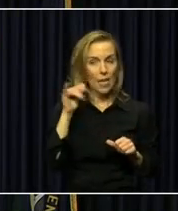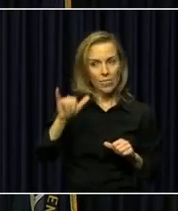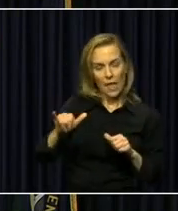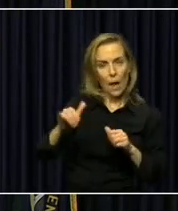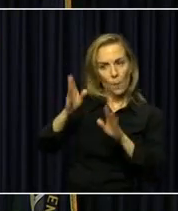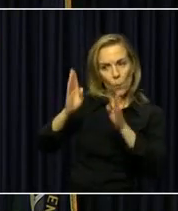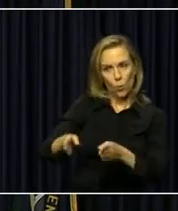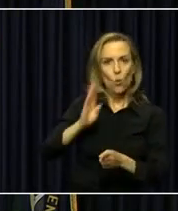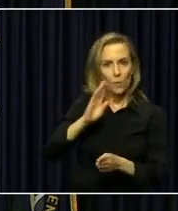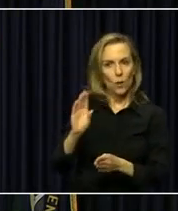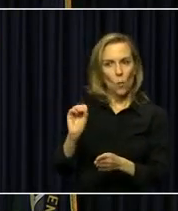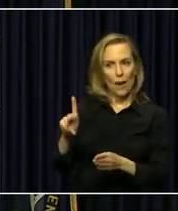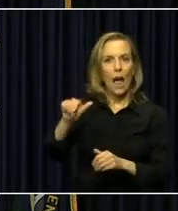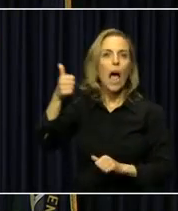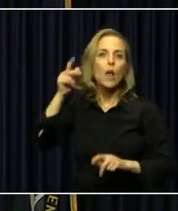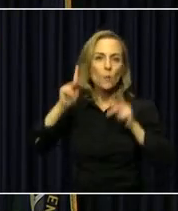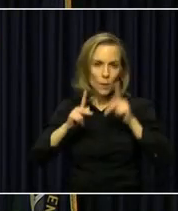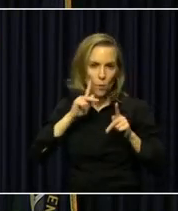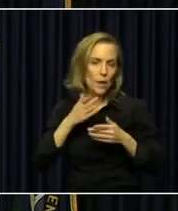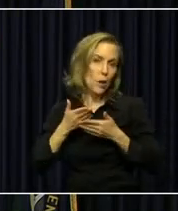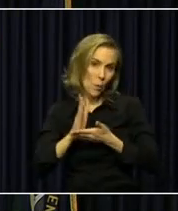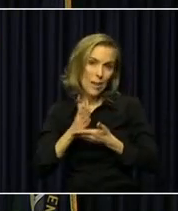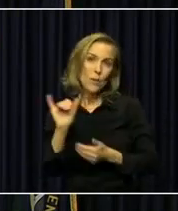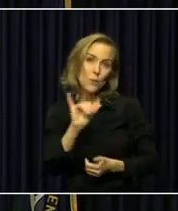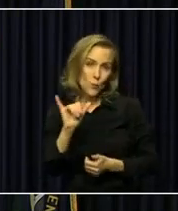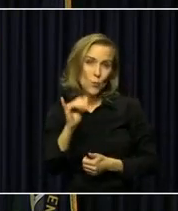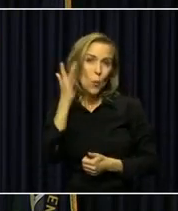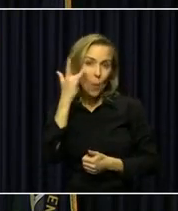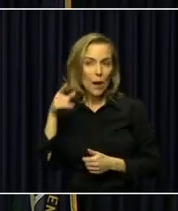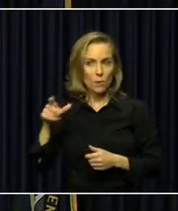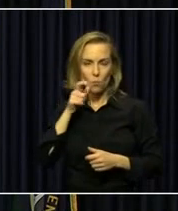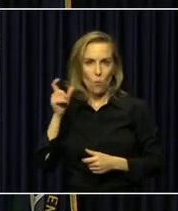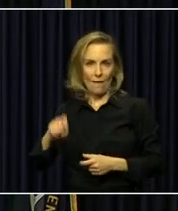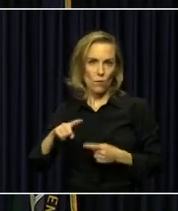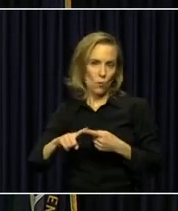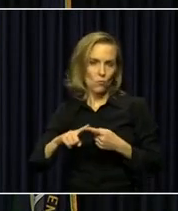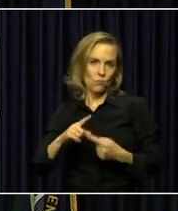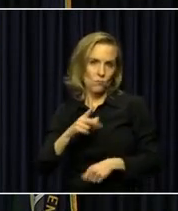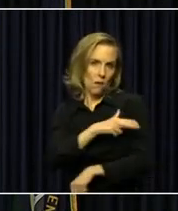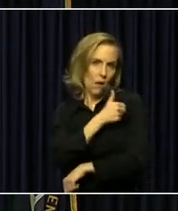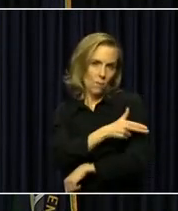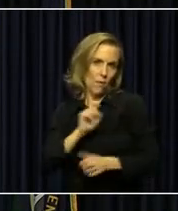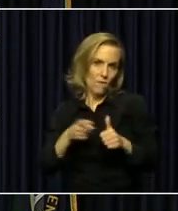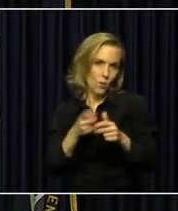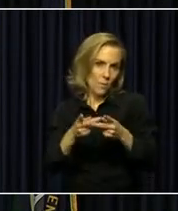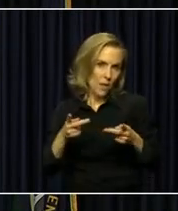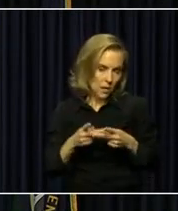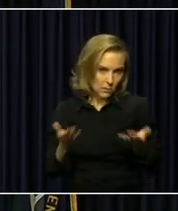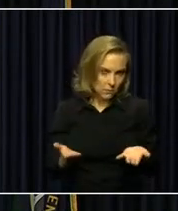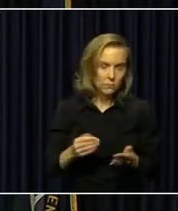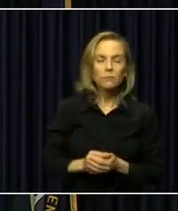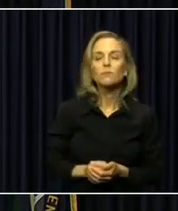LOT OF THE THINGS THAT WE HAVE DONE, AND OVER THE LAST